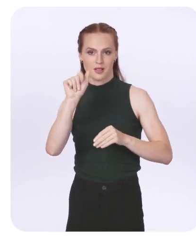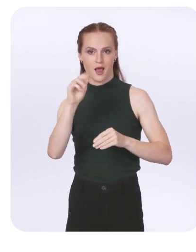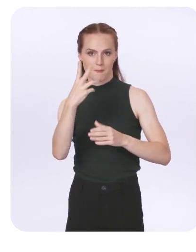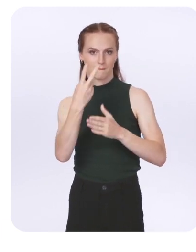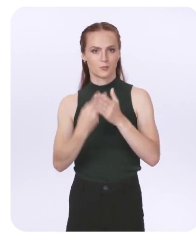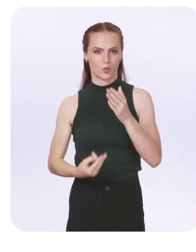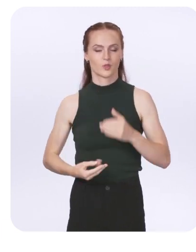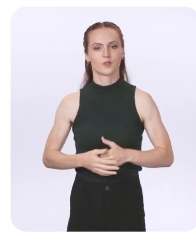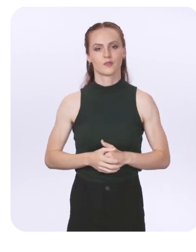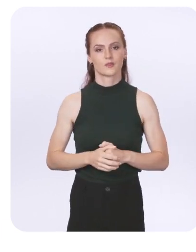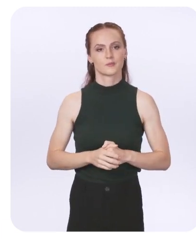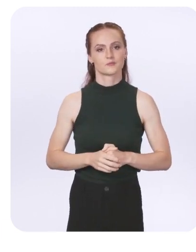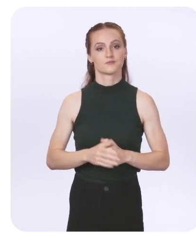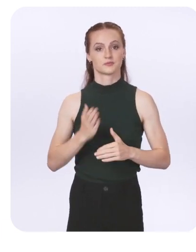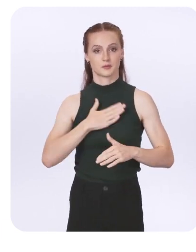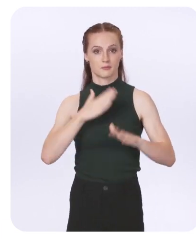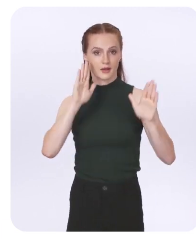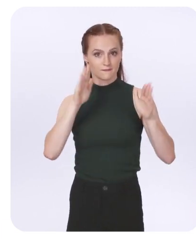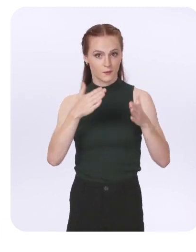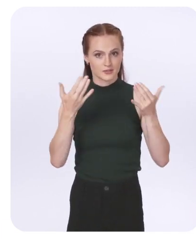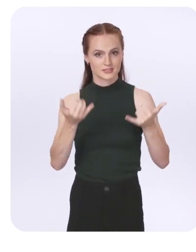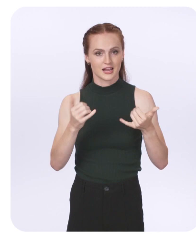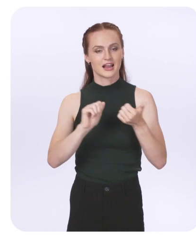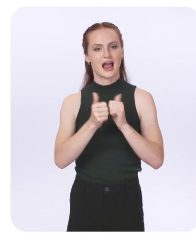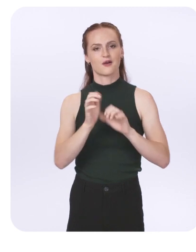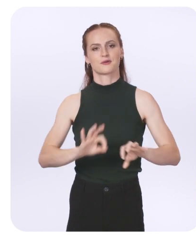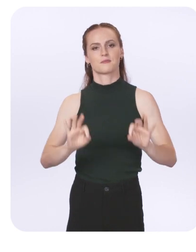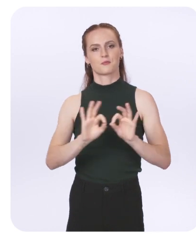on the fundamentals before jumping into two case studies.